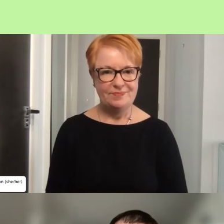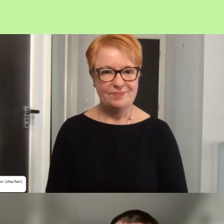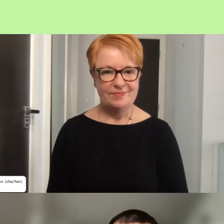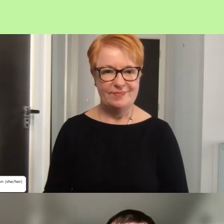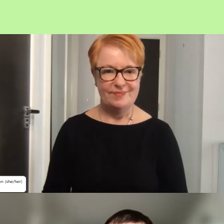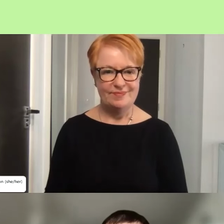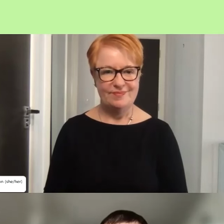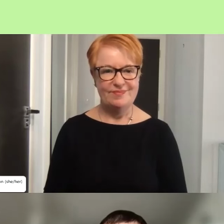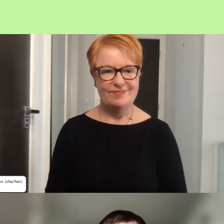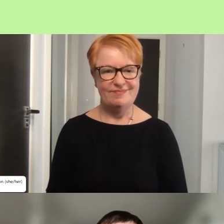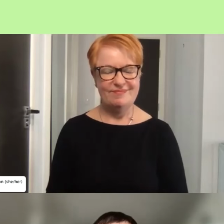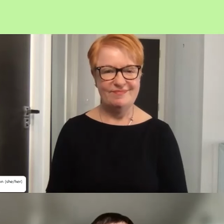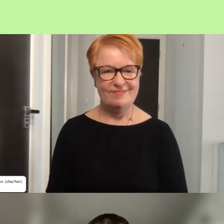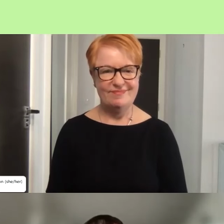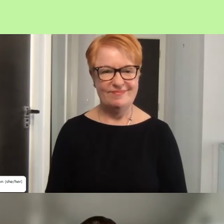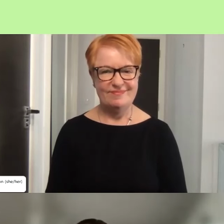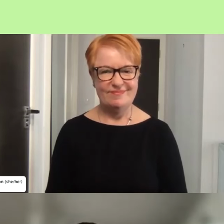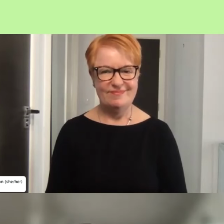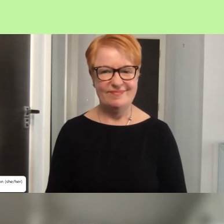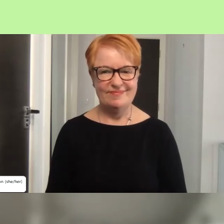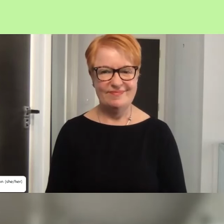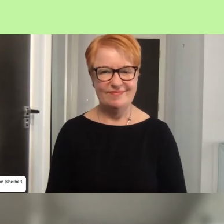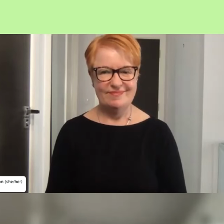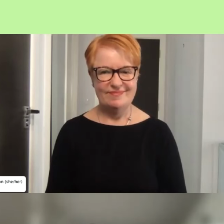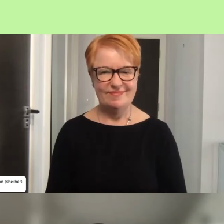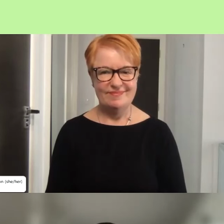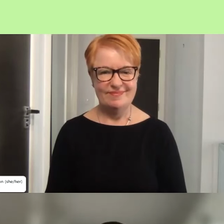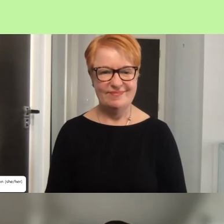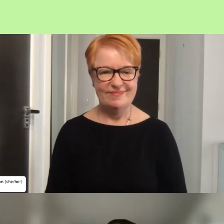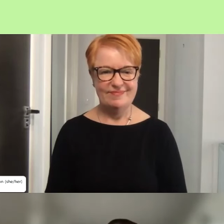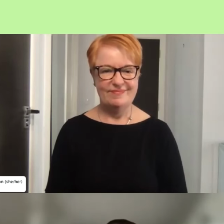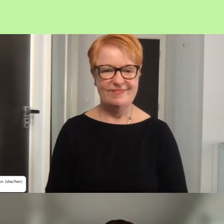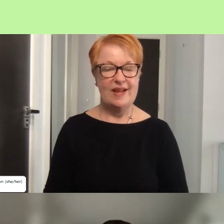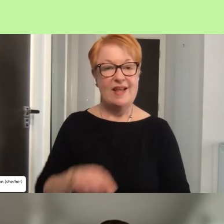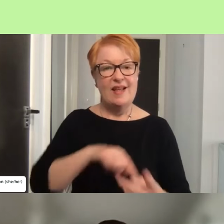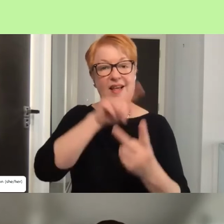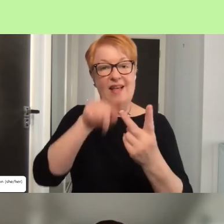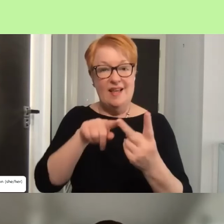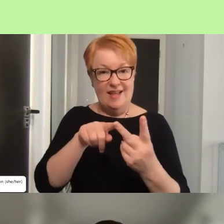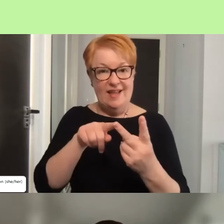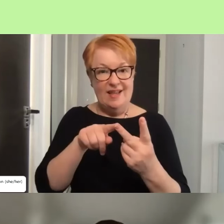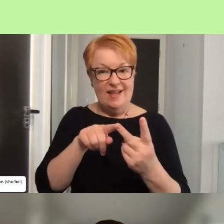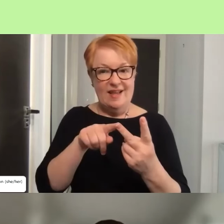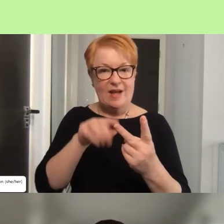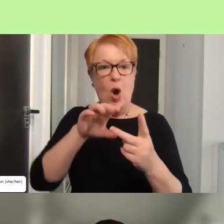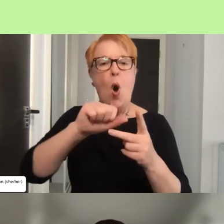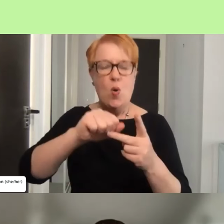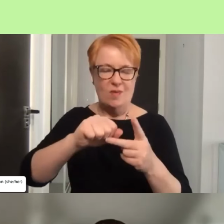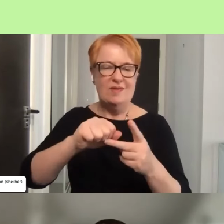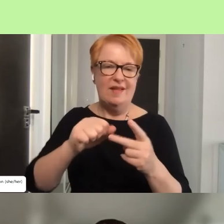And we can just continue with that. And we're going to skip the next example and save it for the questions as well.